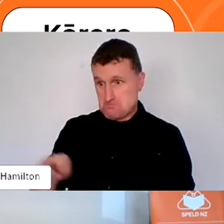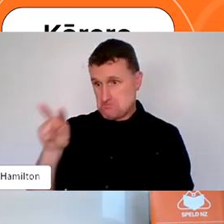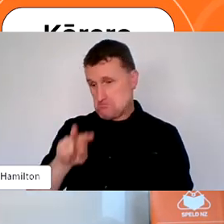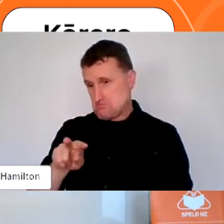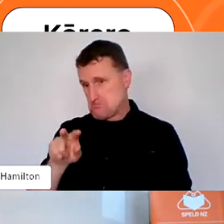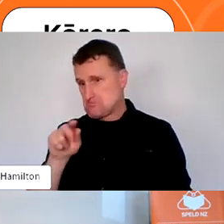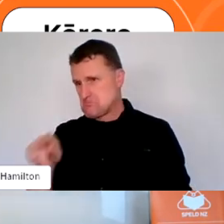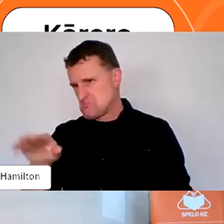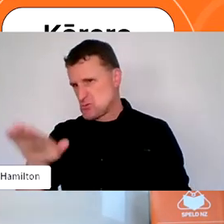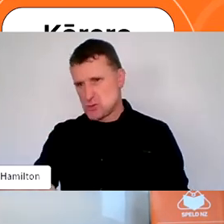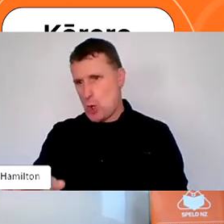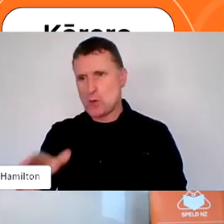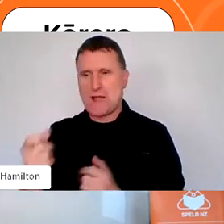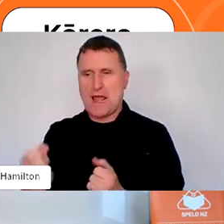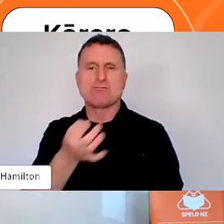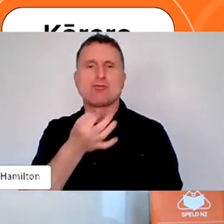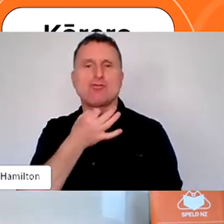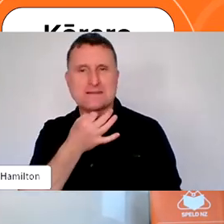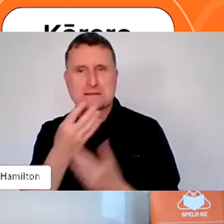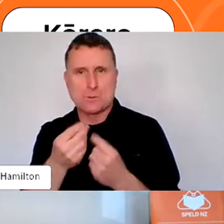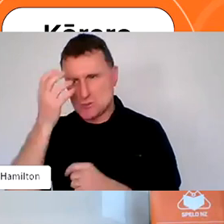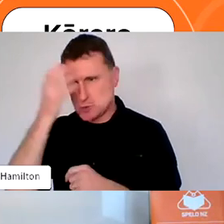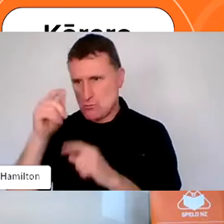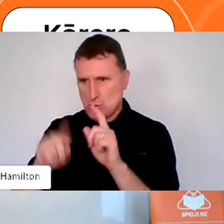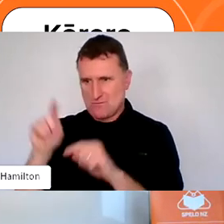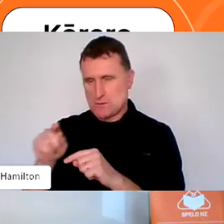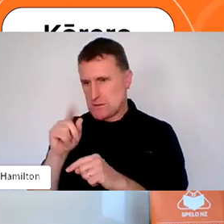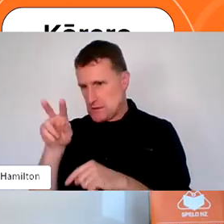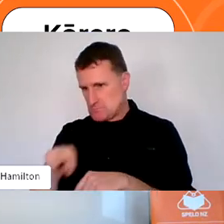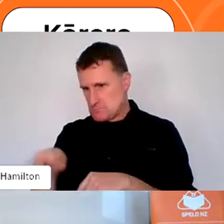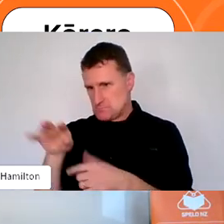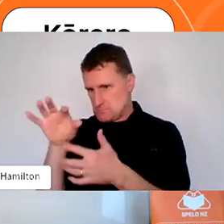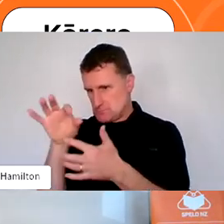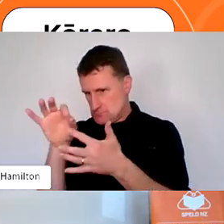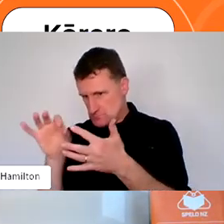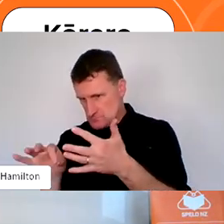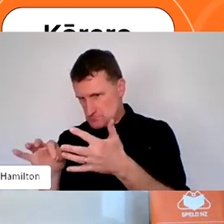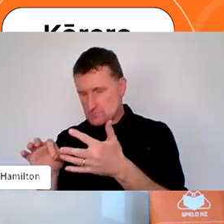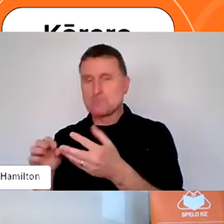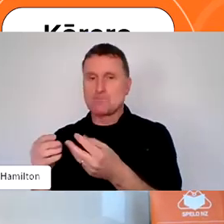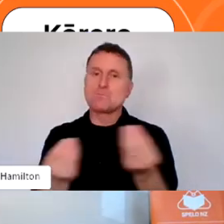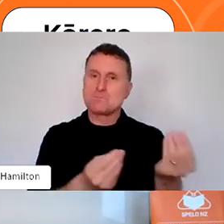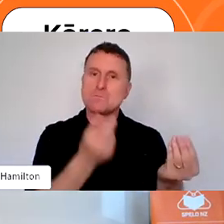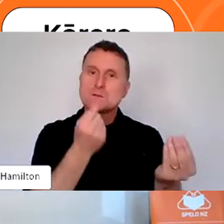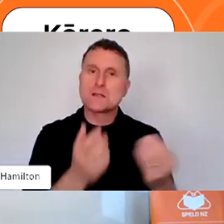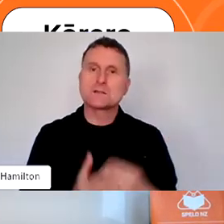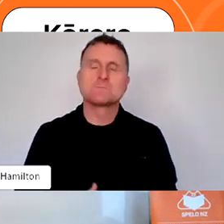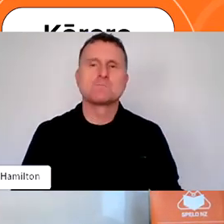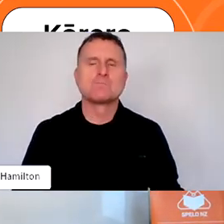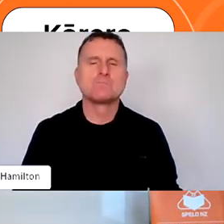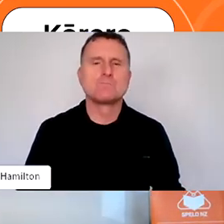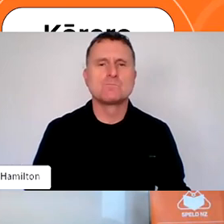who are at risk of neurodiversity. Awesome, thank you. Does anybody